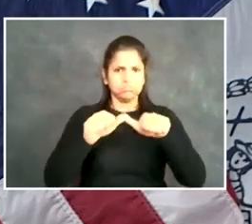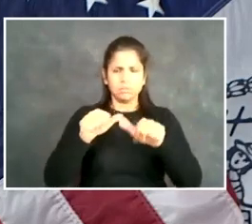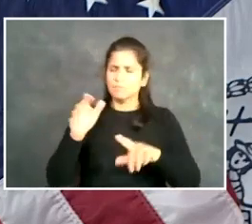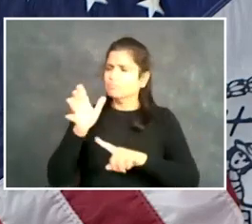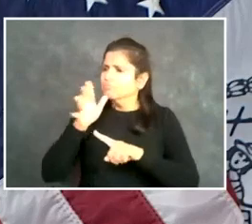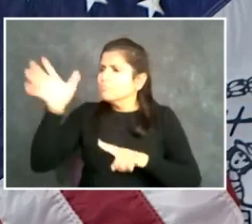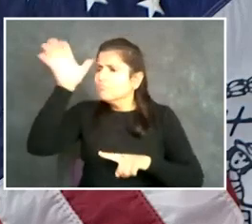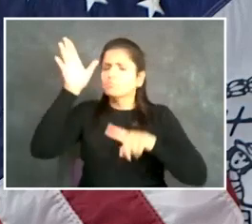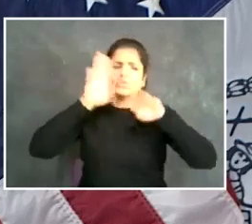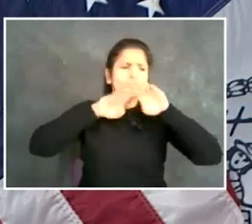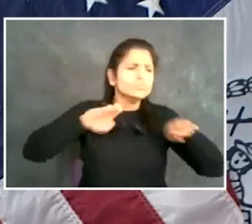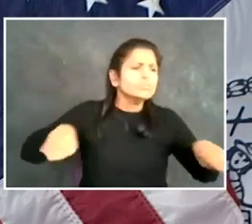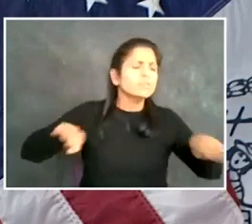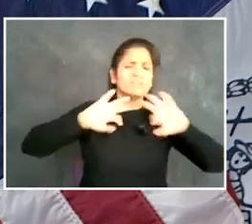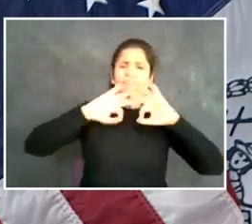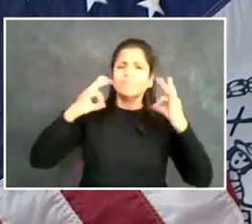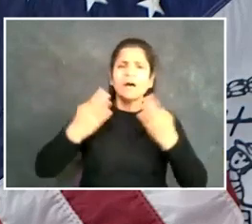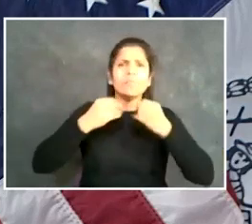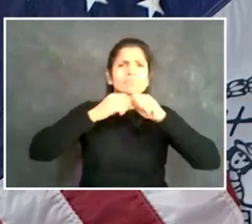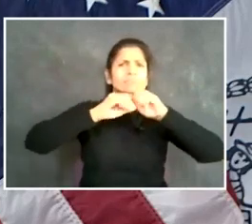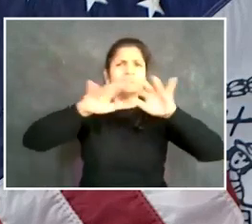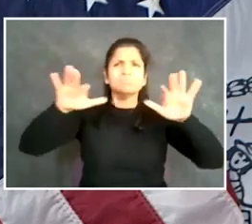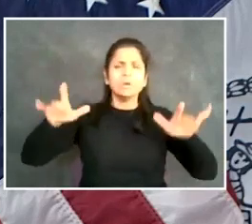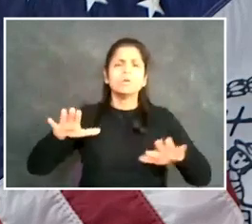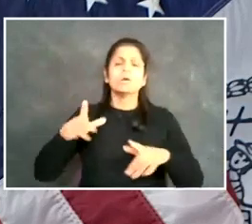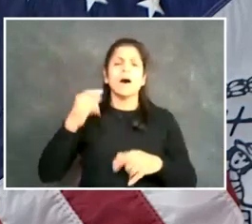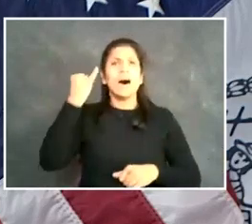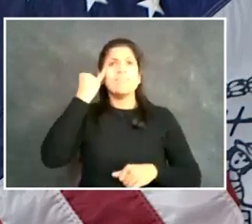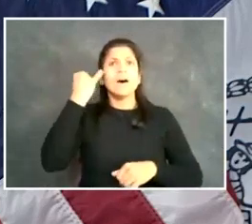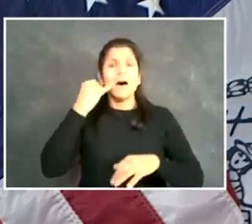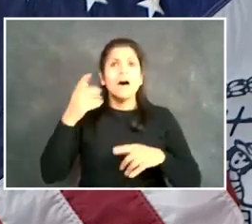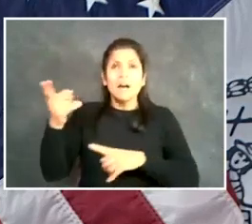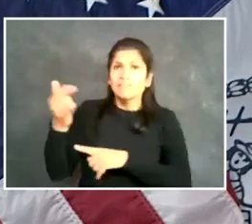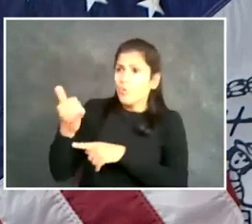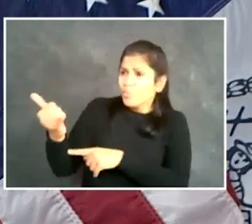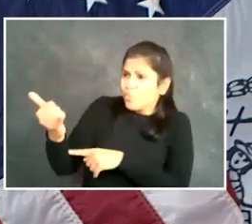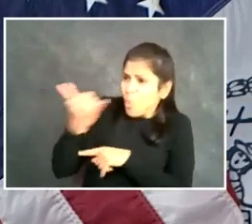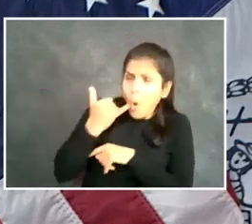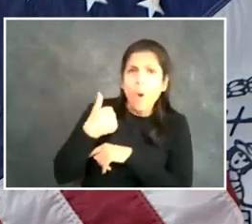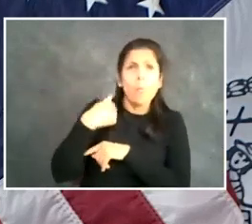YOU. AND 24 HOURS A DAY, 7 DAYS A WEEK, MULTIPLE LANGUAGES AND